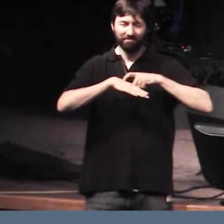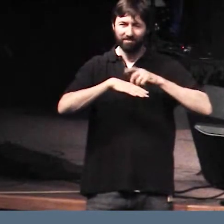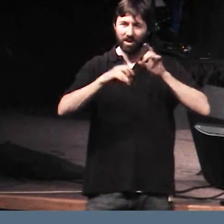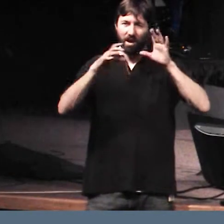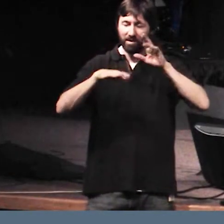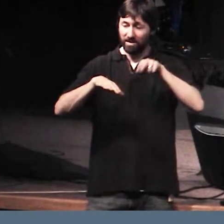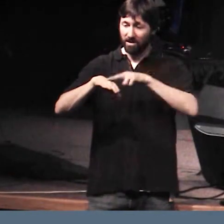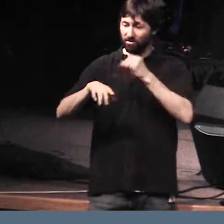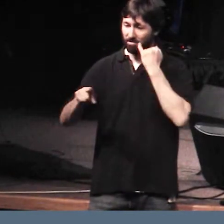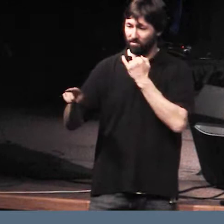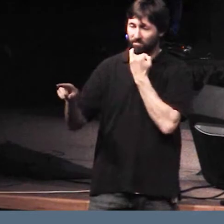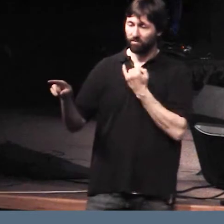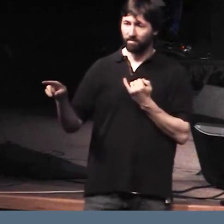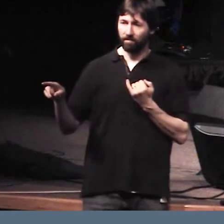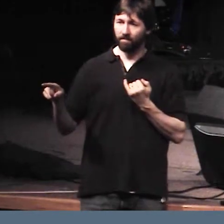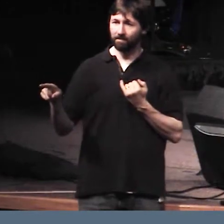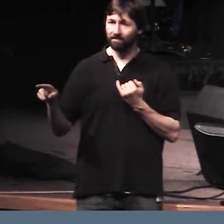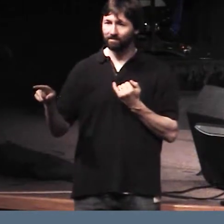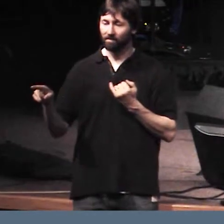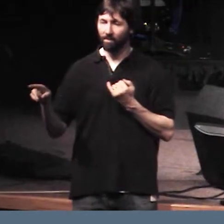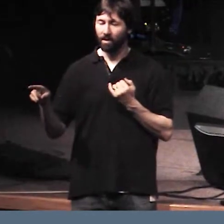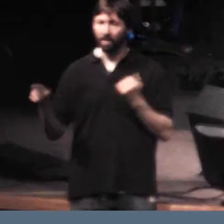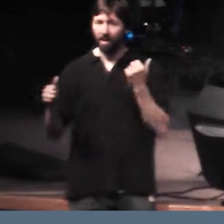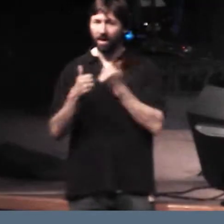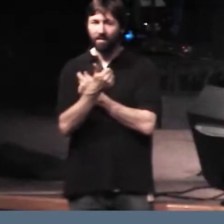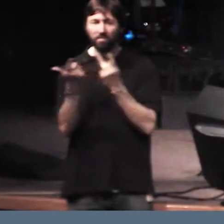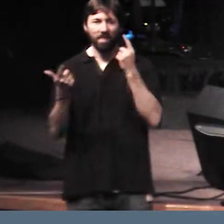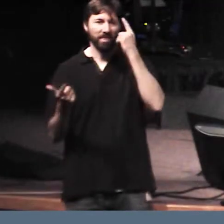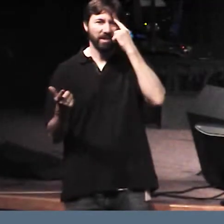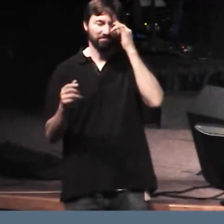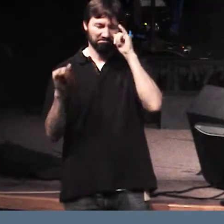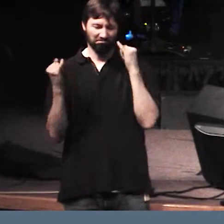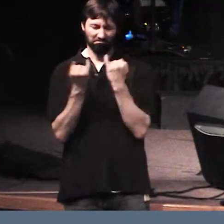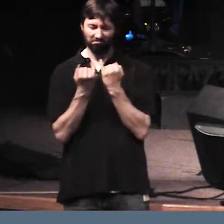in the nation of Israel when everyone was thinking about themselves and they were doing what was